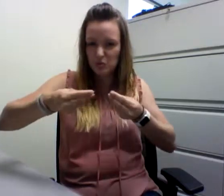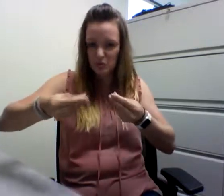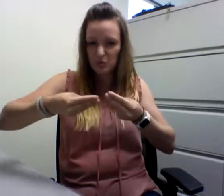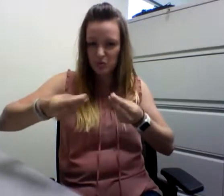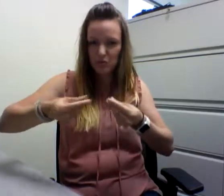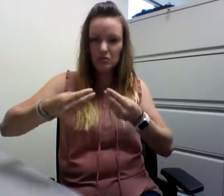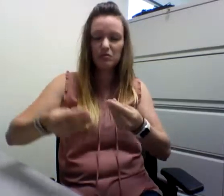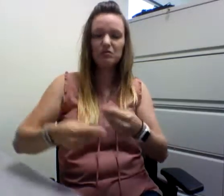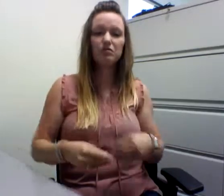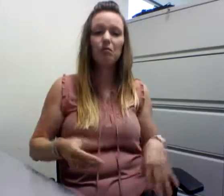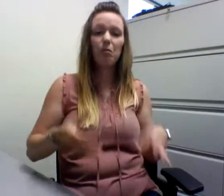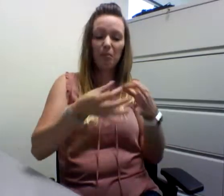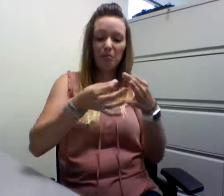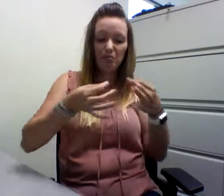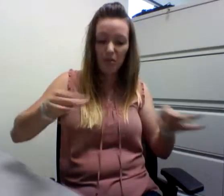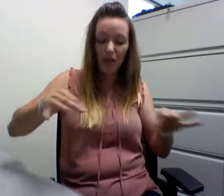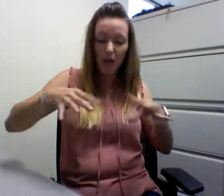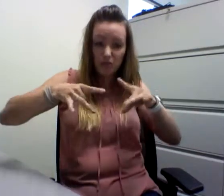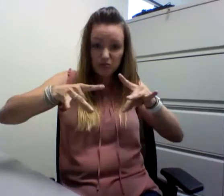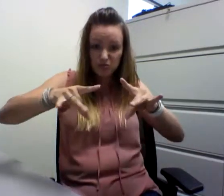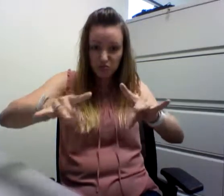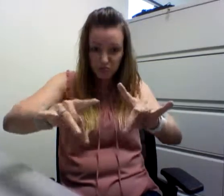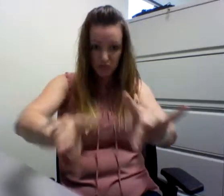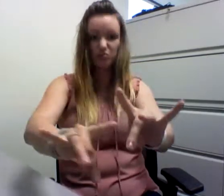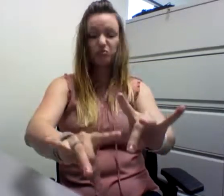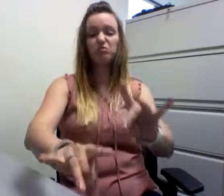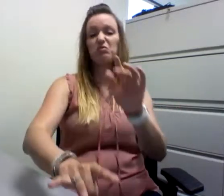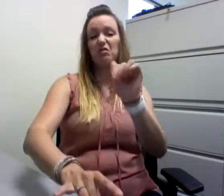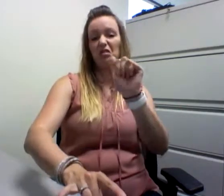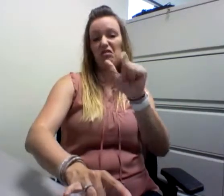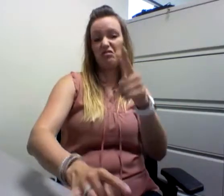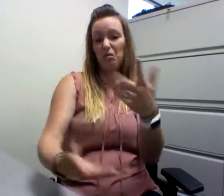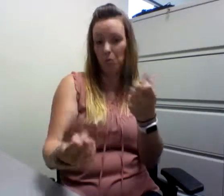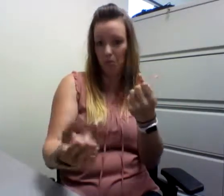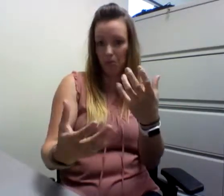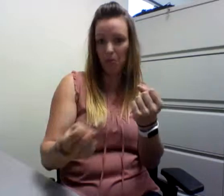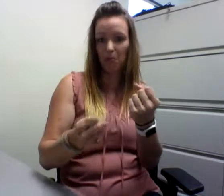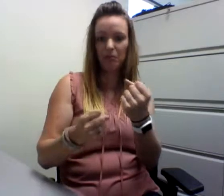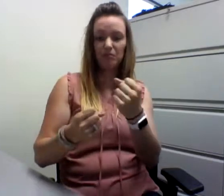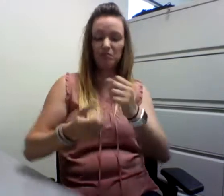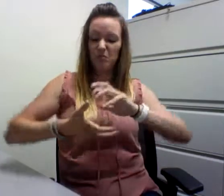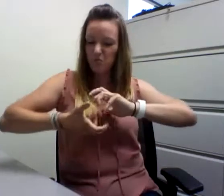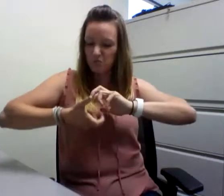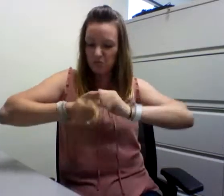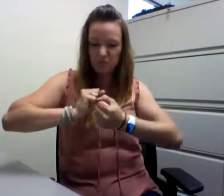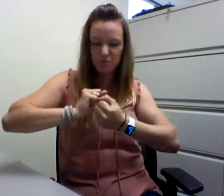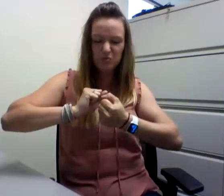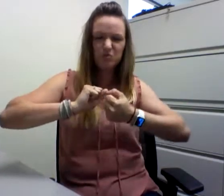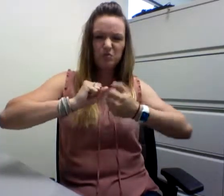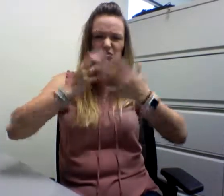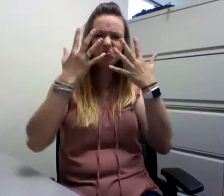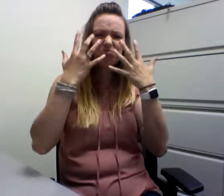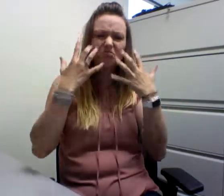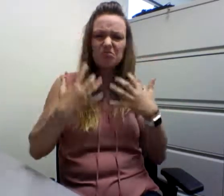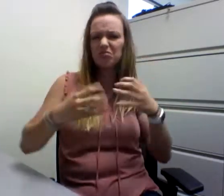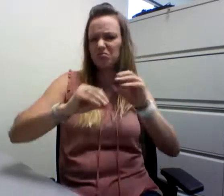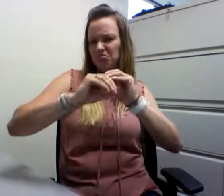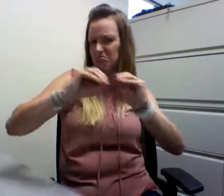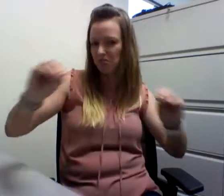no communication barriers or breakdowns language acquisition develops at a normal rate no grief or heartache